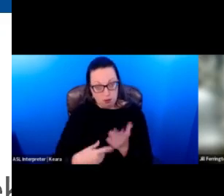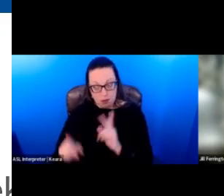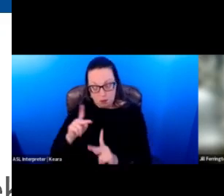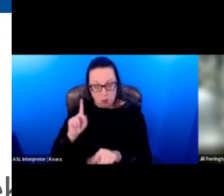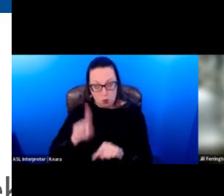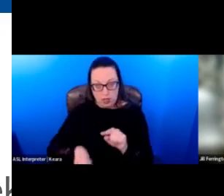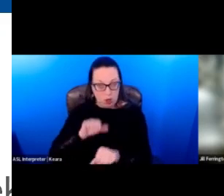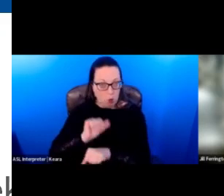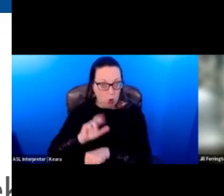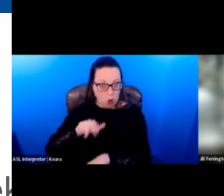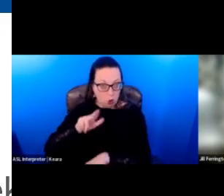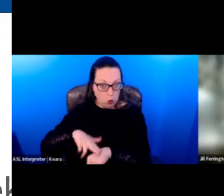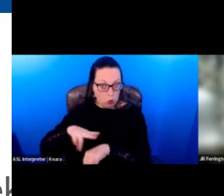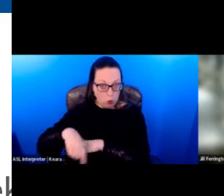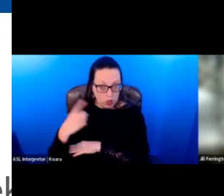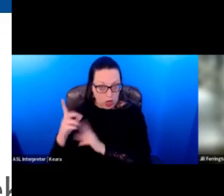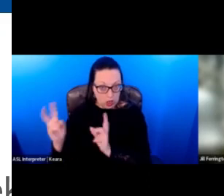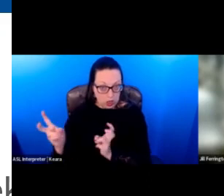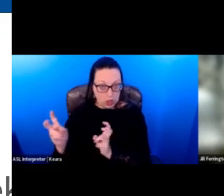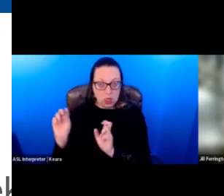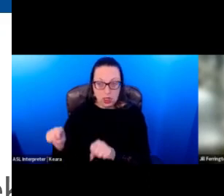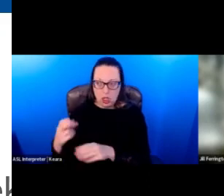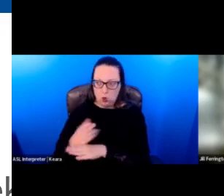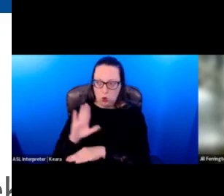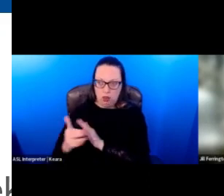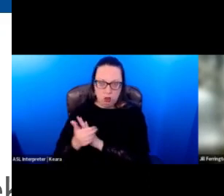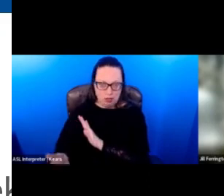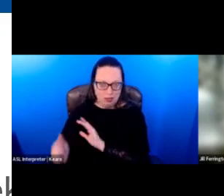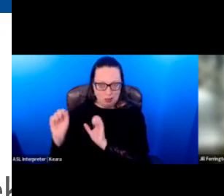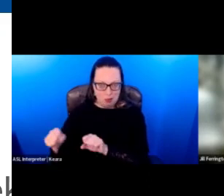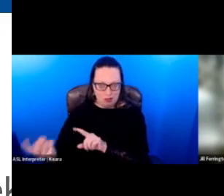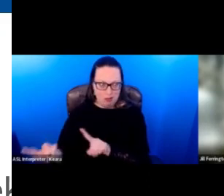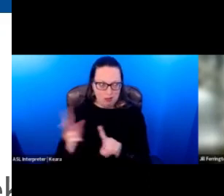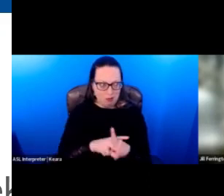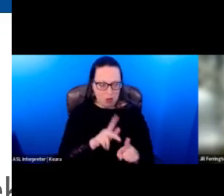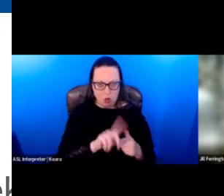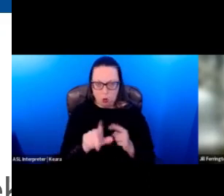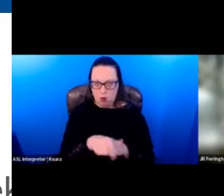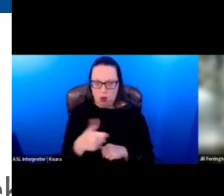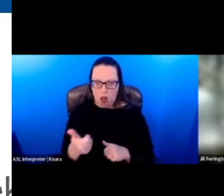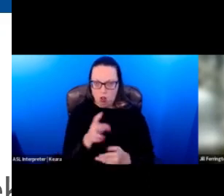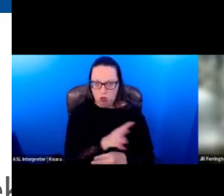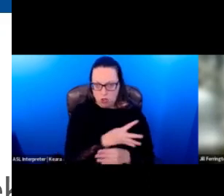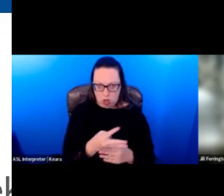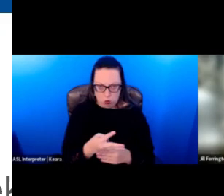day can take their skills and their abilities, and work on an alternative kind of schedule